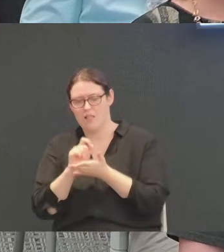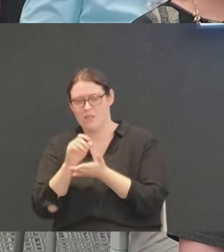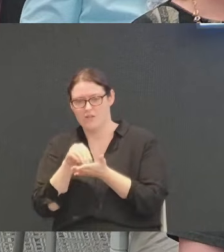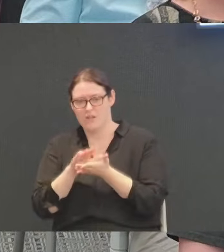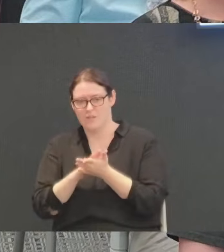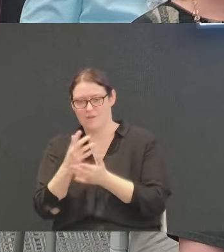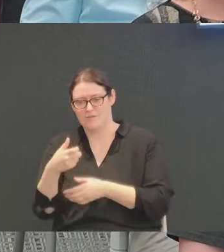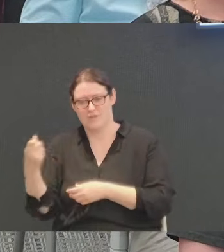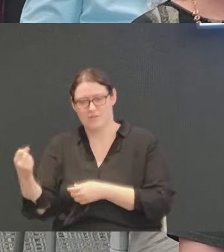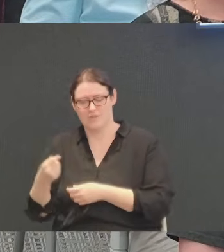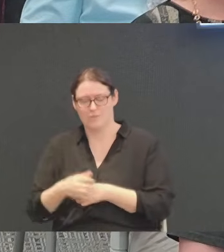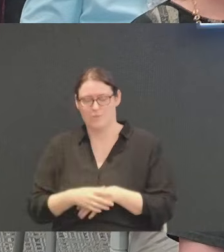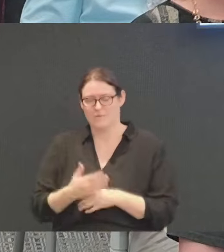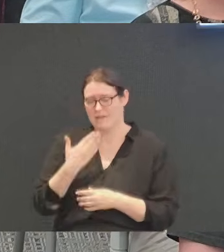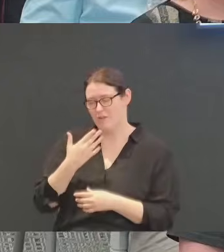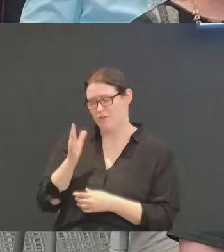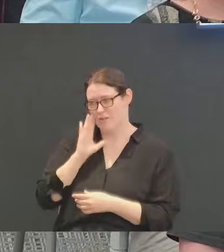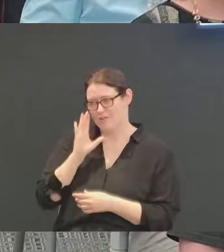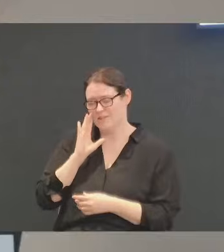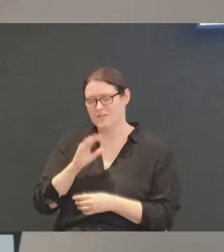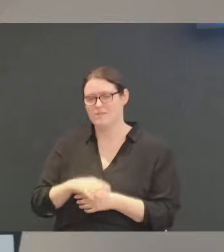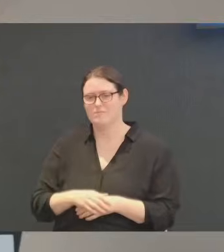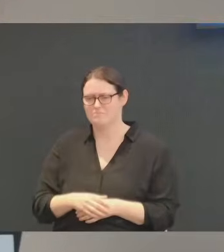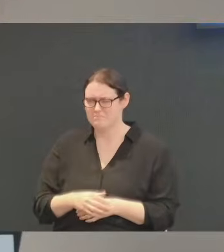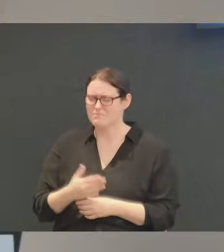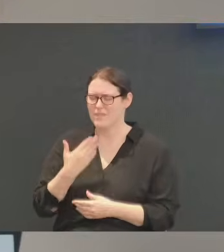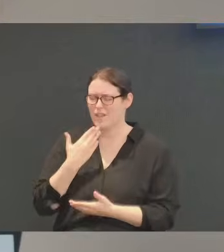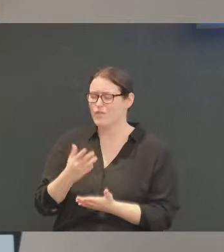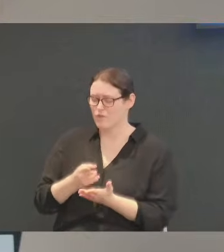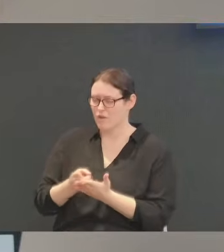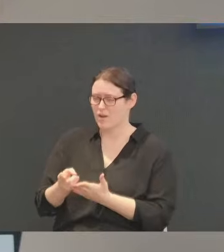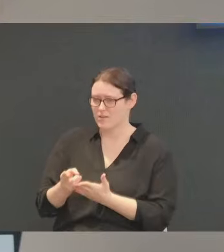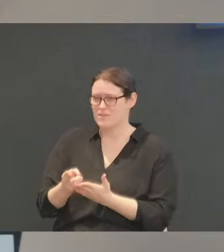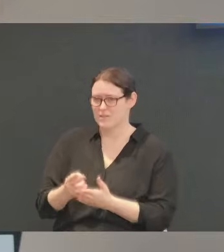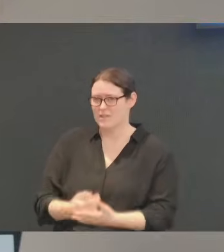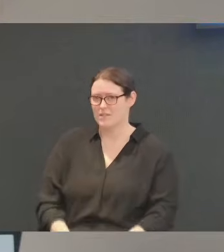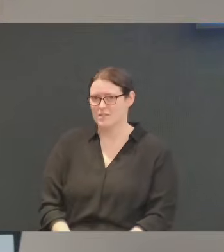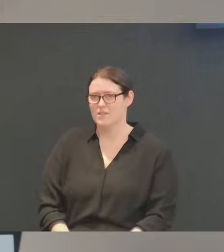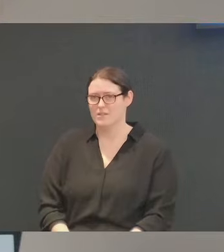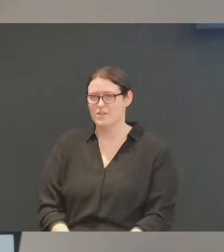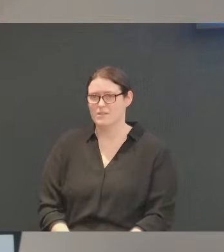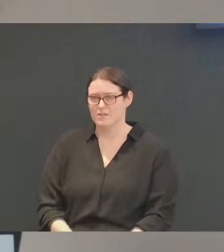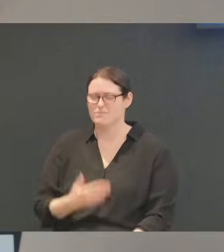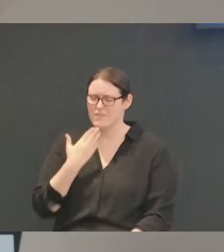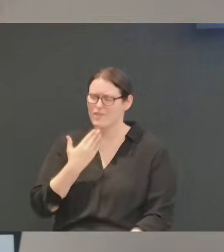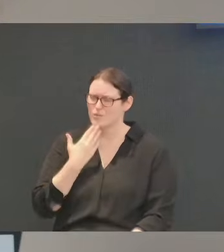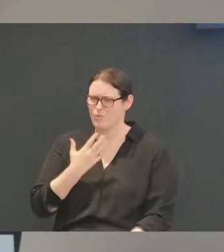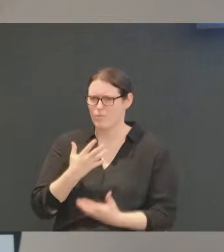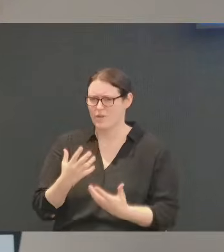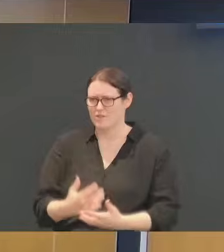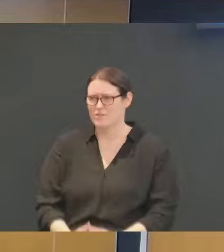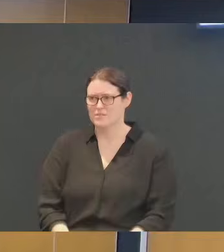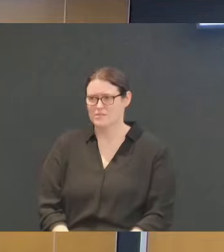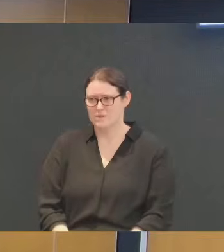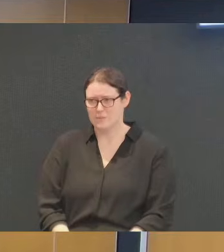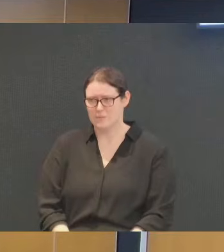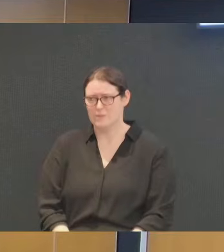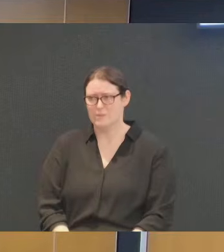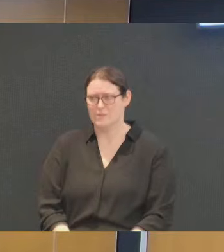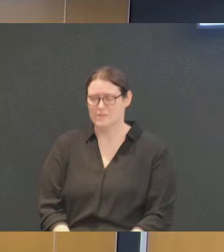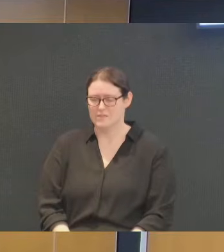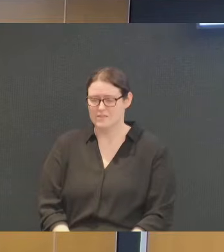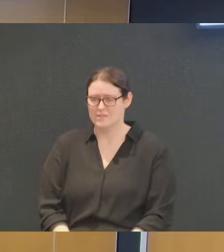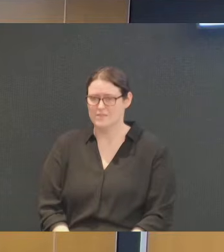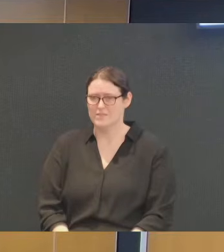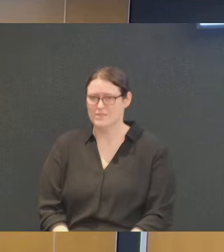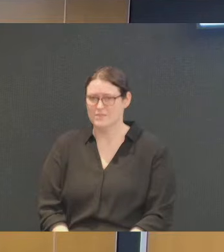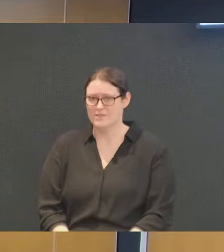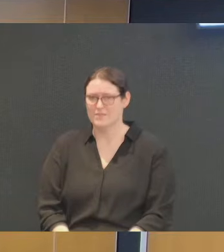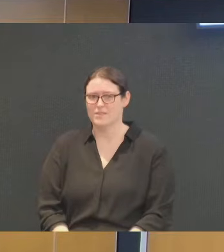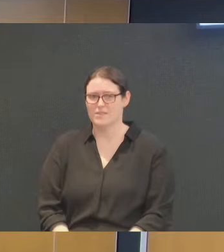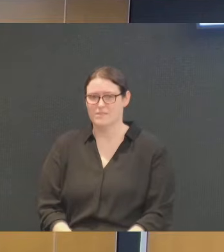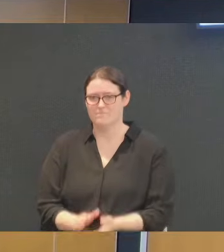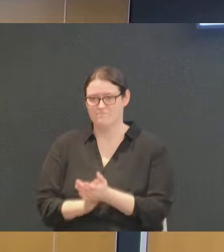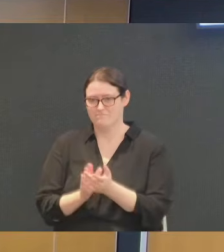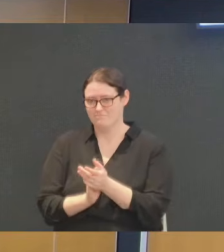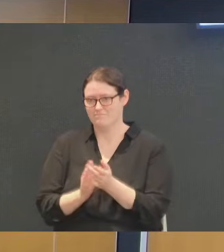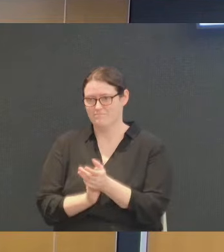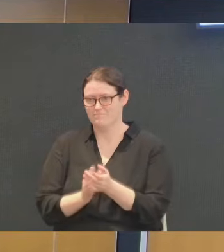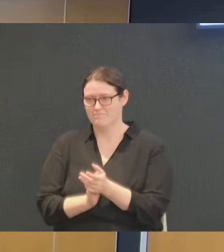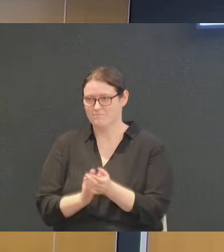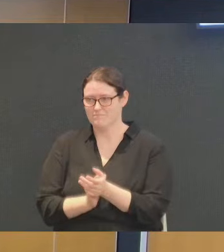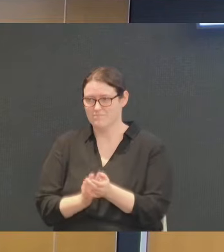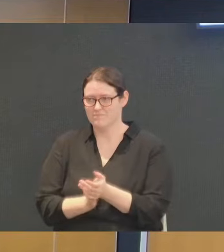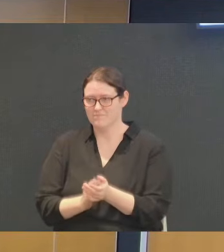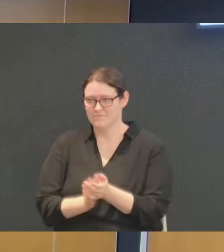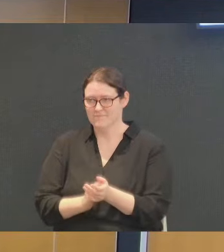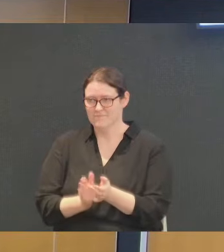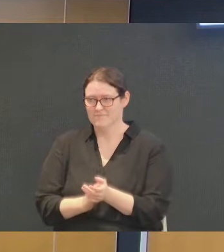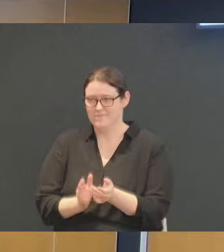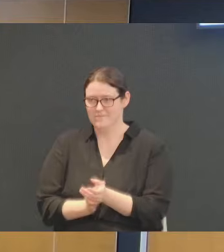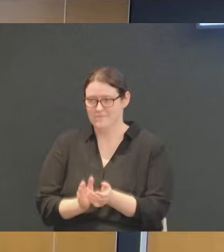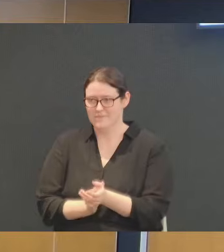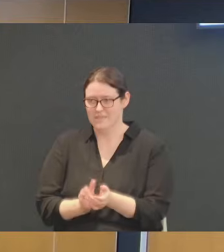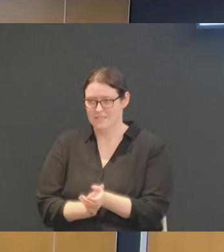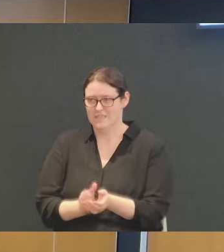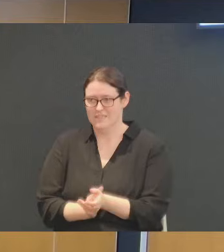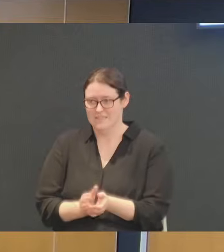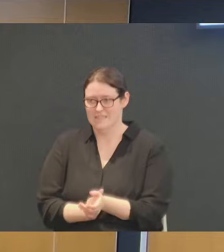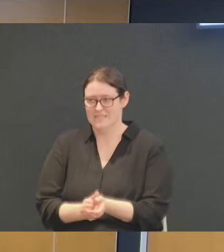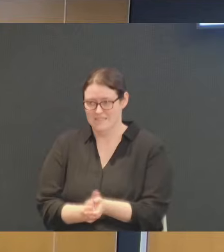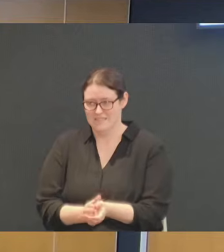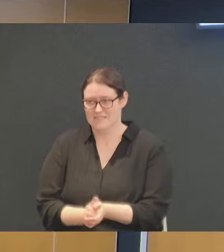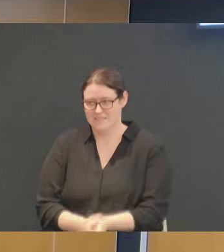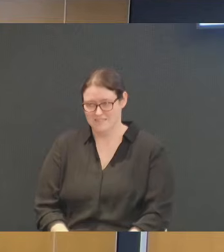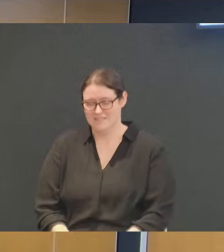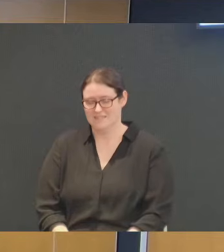Thank you for listening. I appreciate your honesty and coming forward. Thank you.